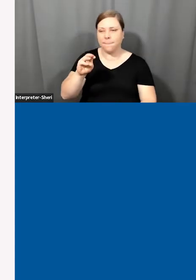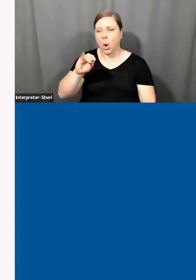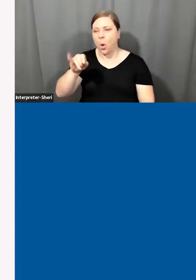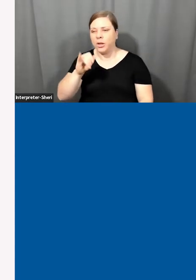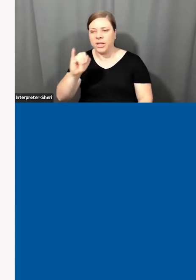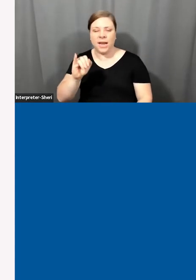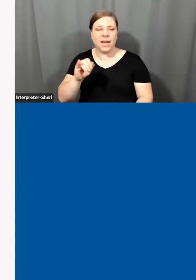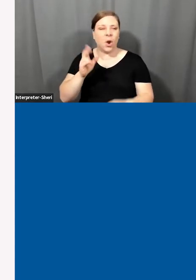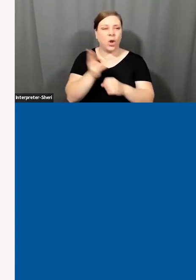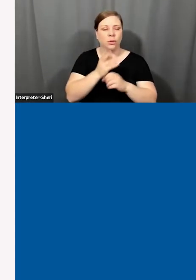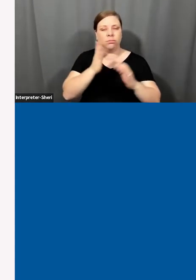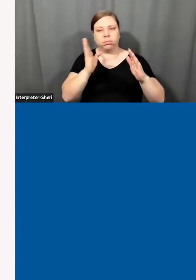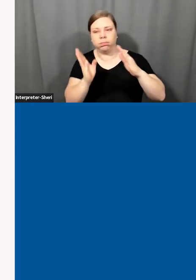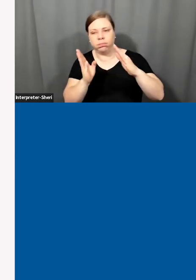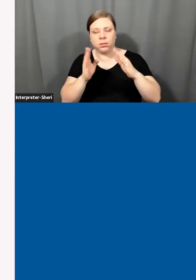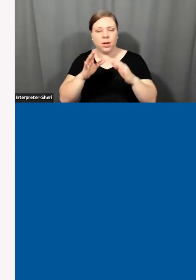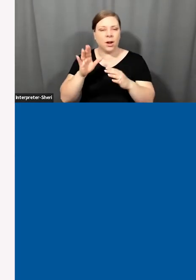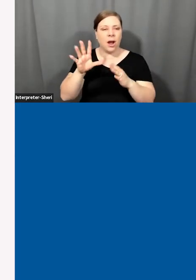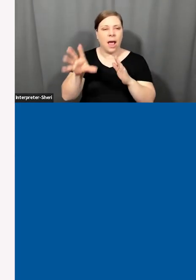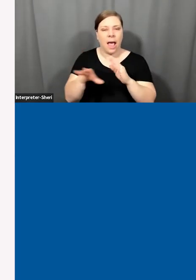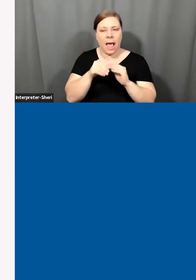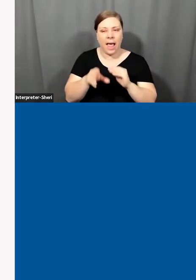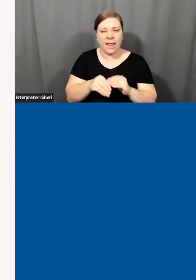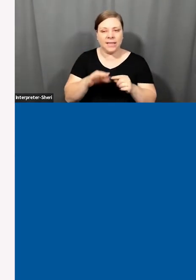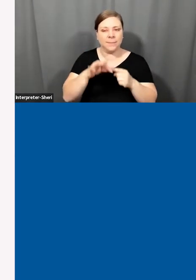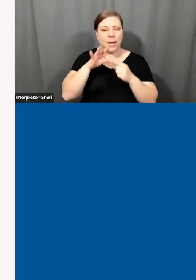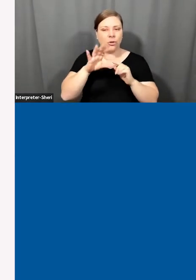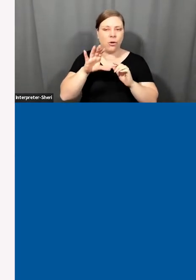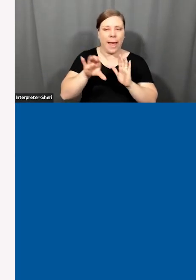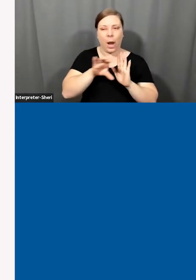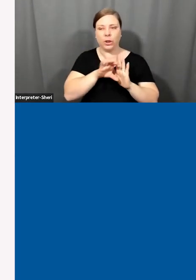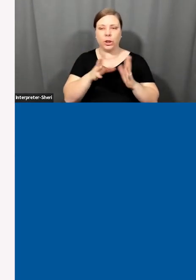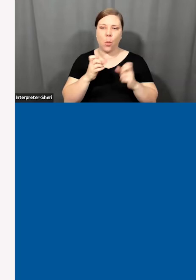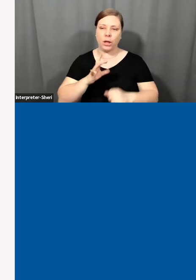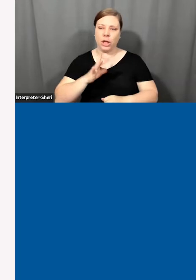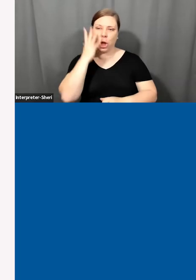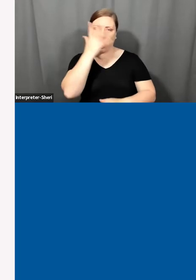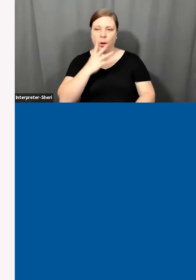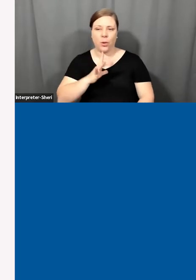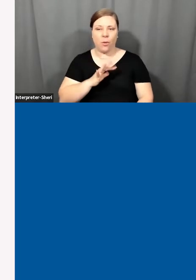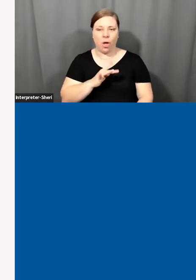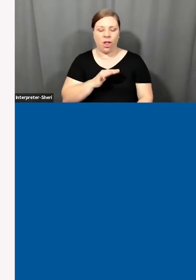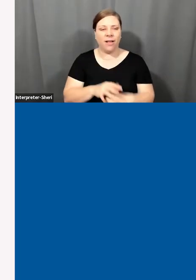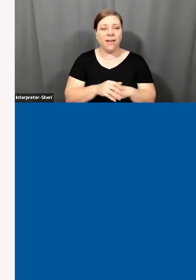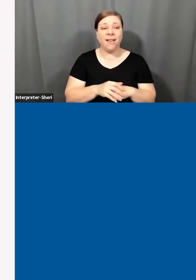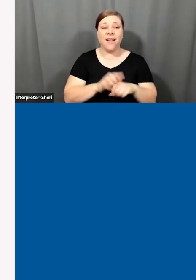and pasting special characters to make their content look really cool. Well guess what? Screen readers will read out